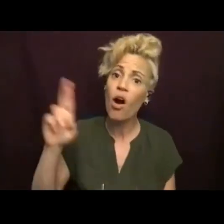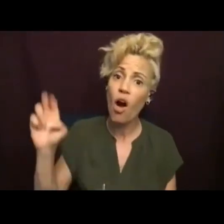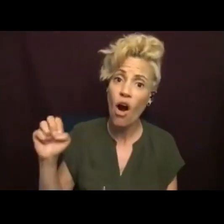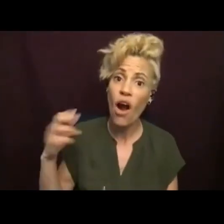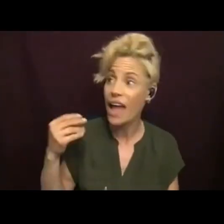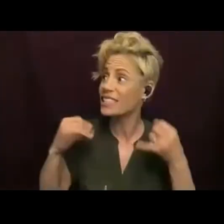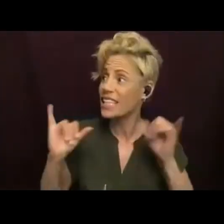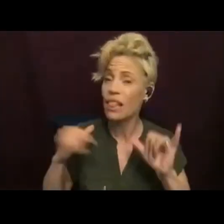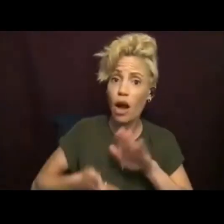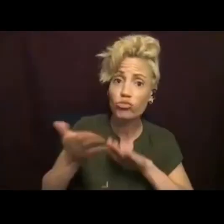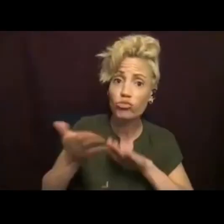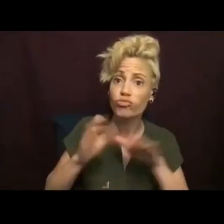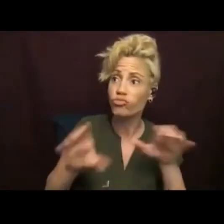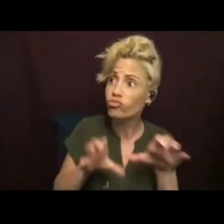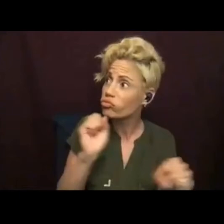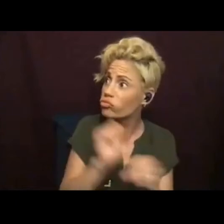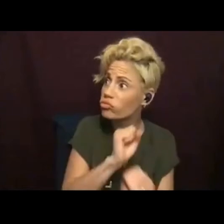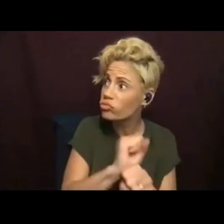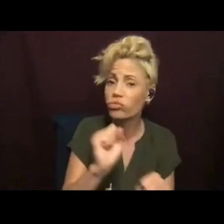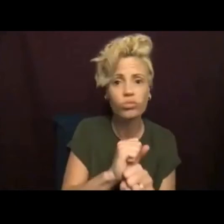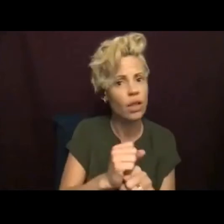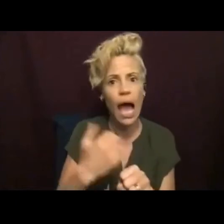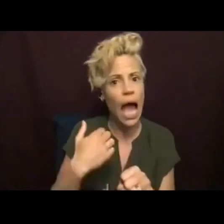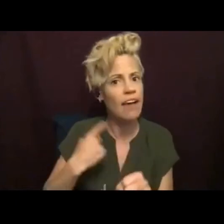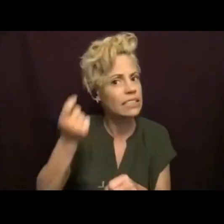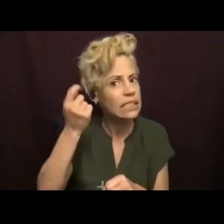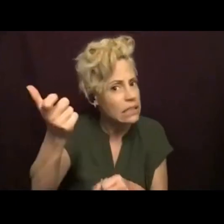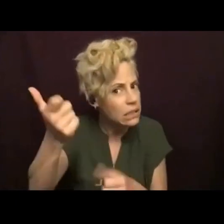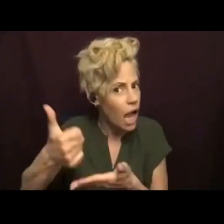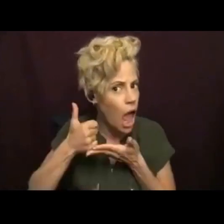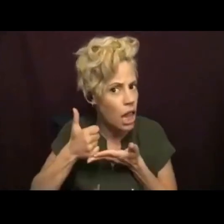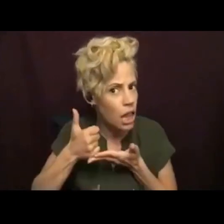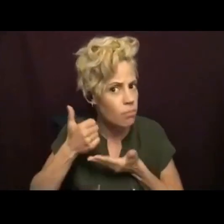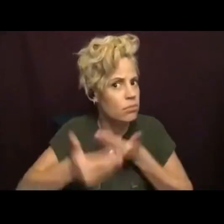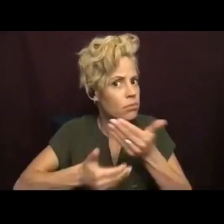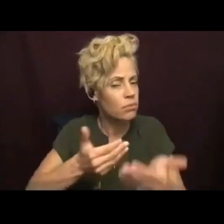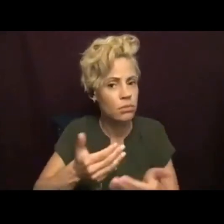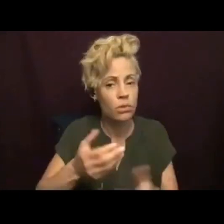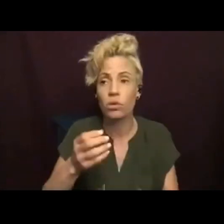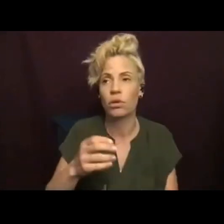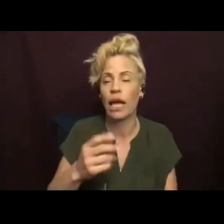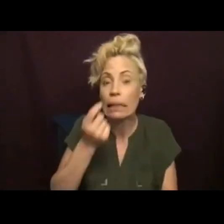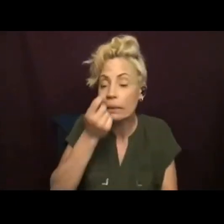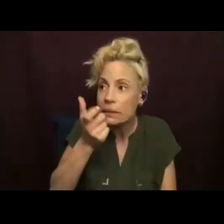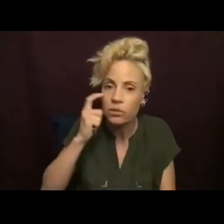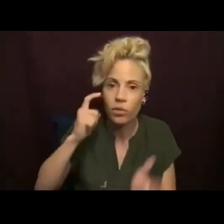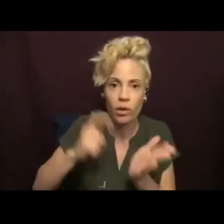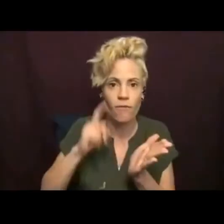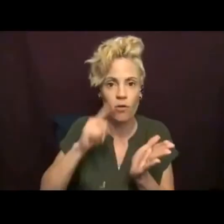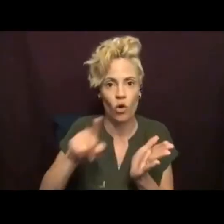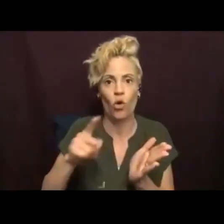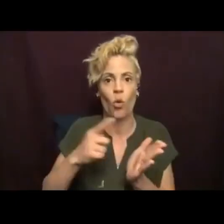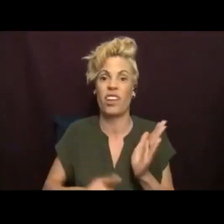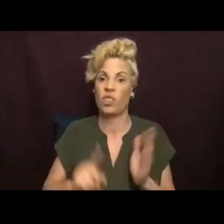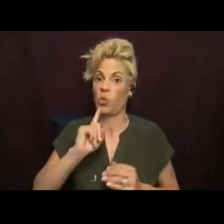and getting very little help in the process or even recognition for what's actually going on with us.